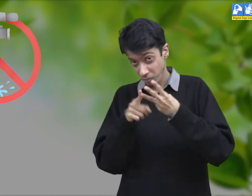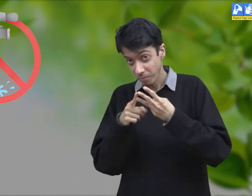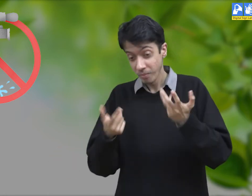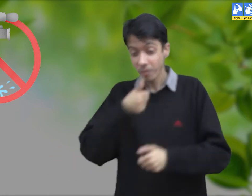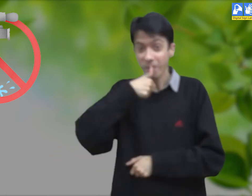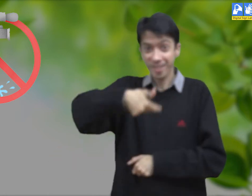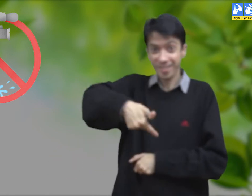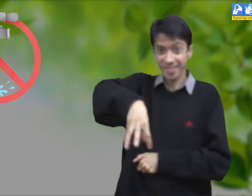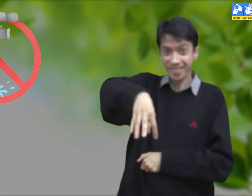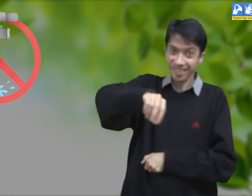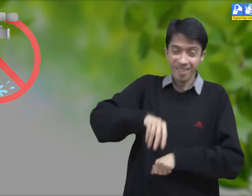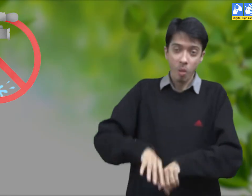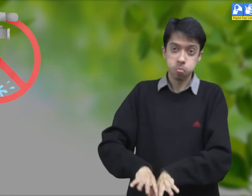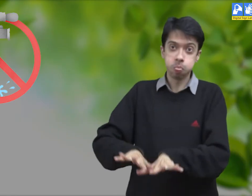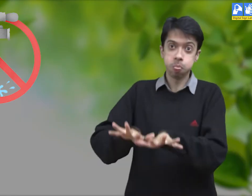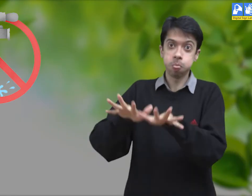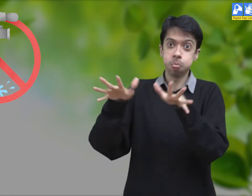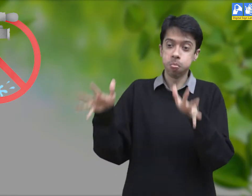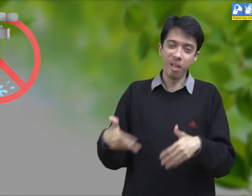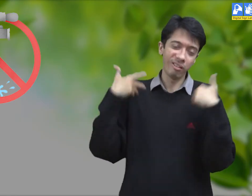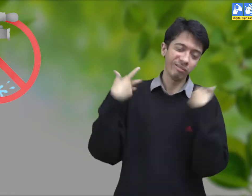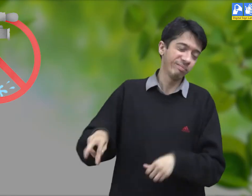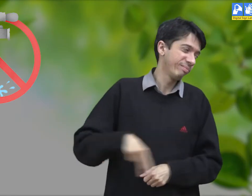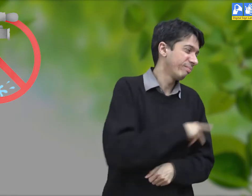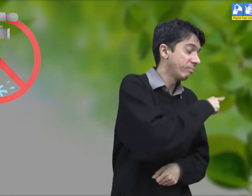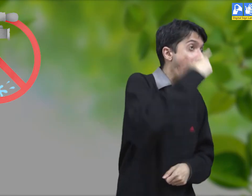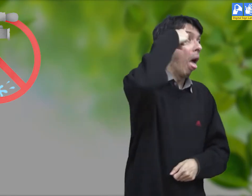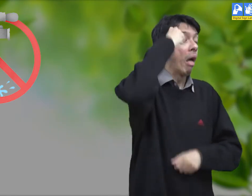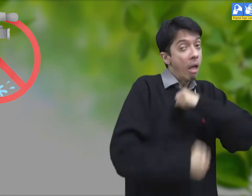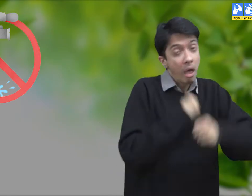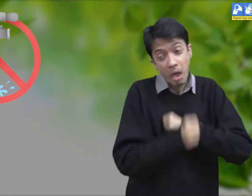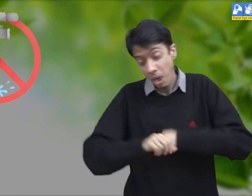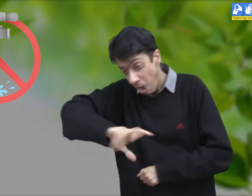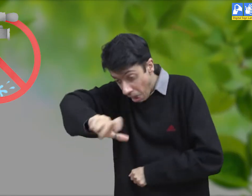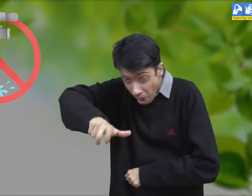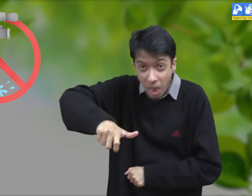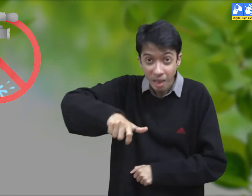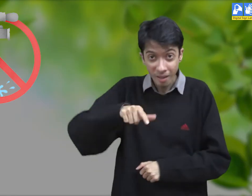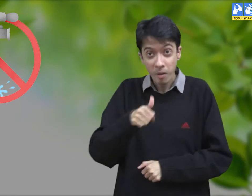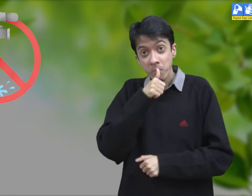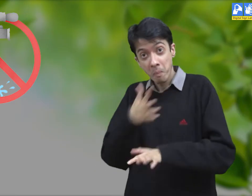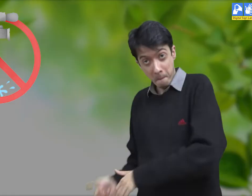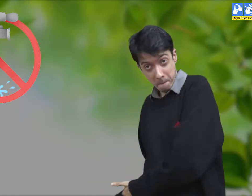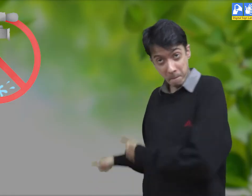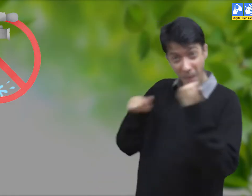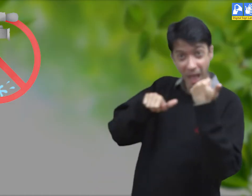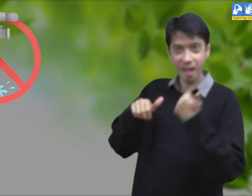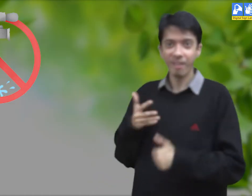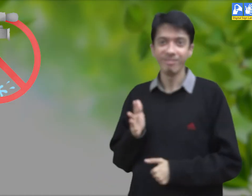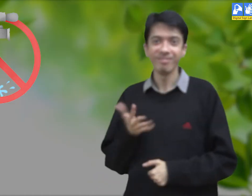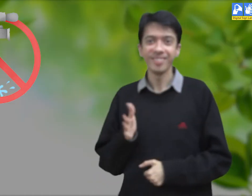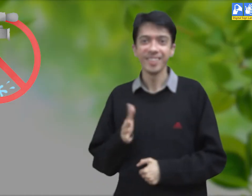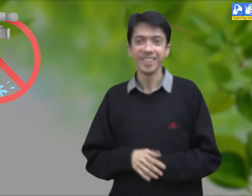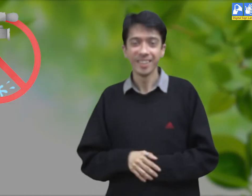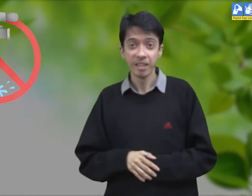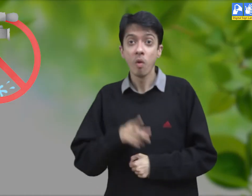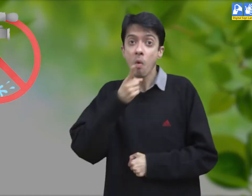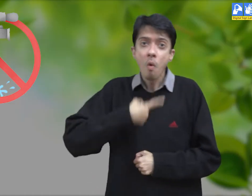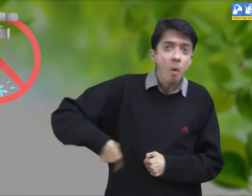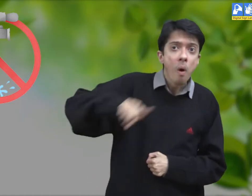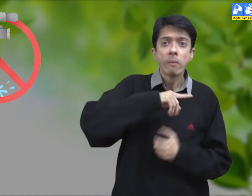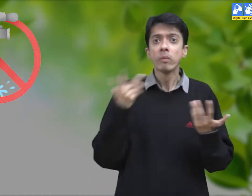Third example, if we forget to close the tap after using it and leave it open then will it be possible to bring back the water which is wasted? No.